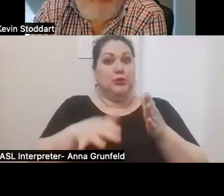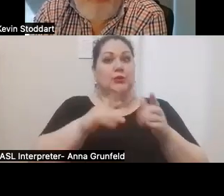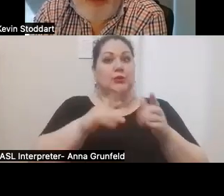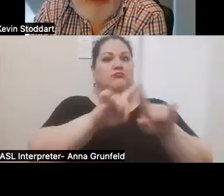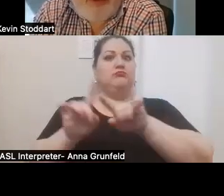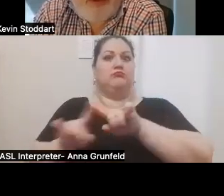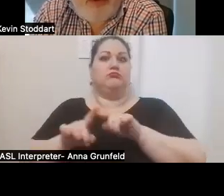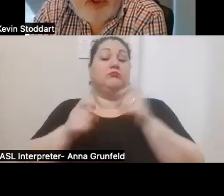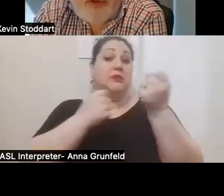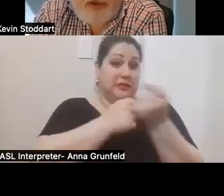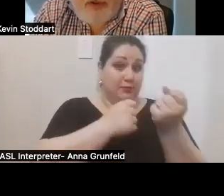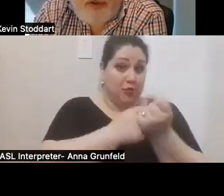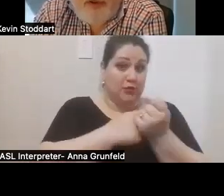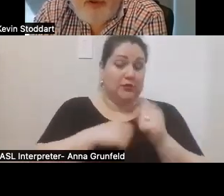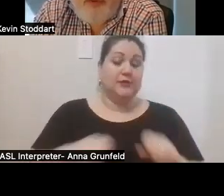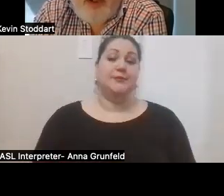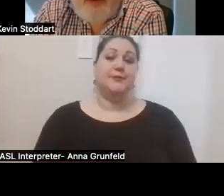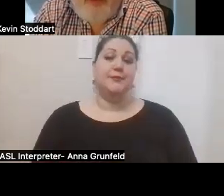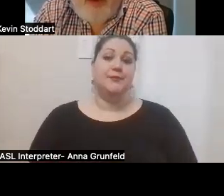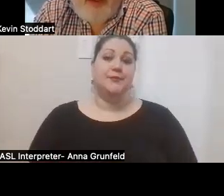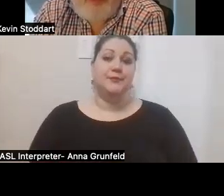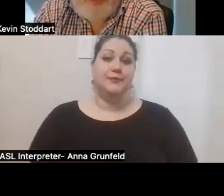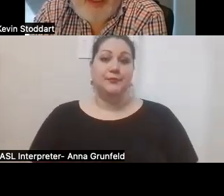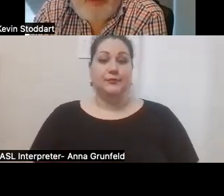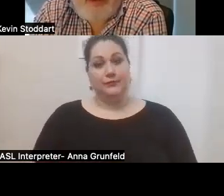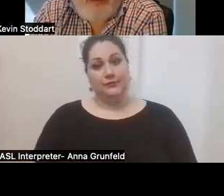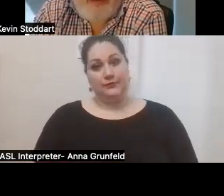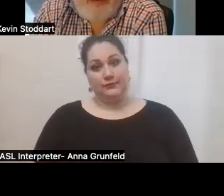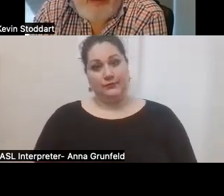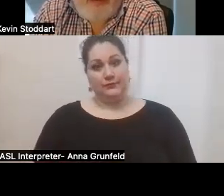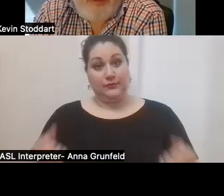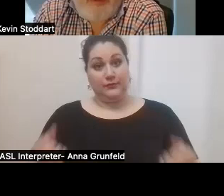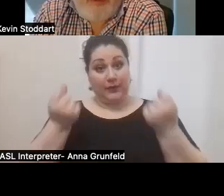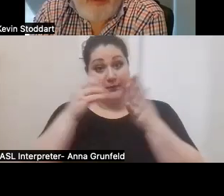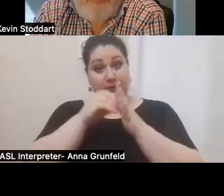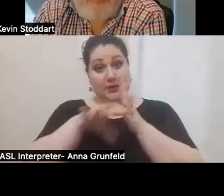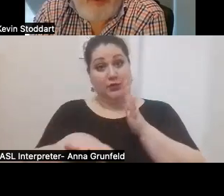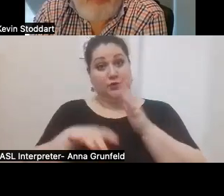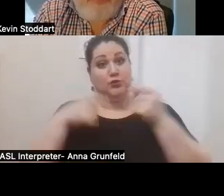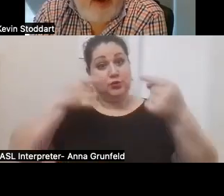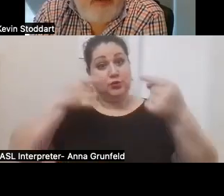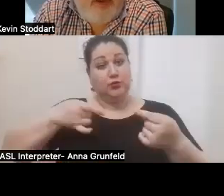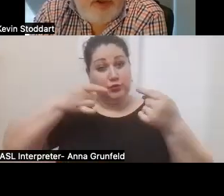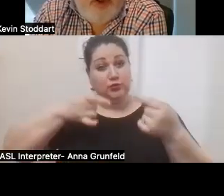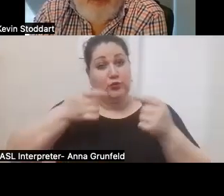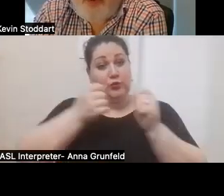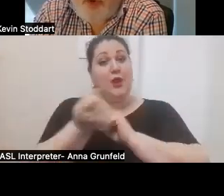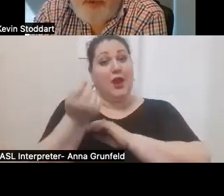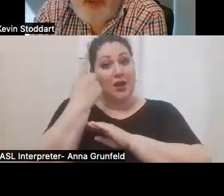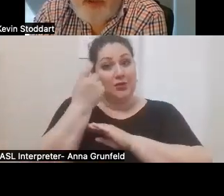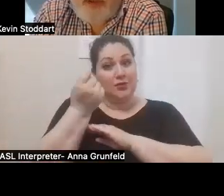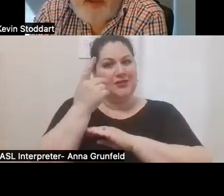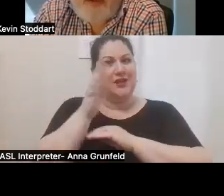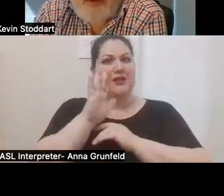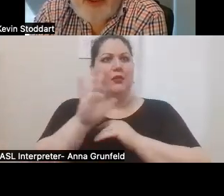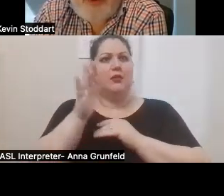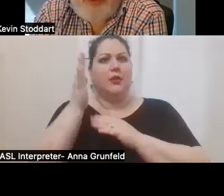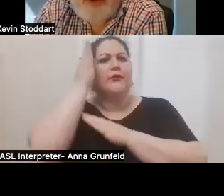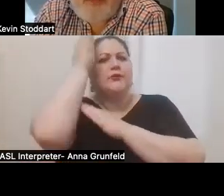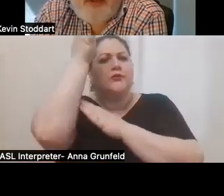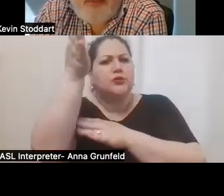Many students struggle with understanding their future employment and those issues might